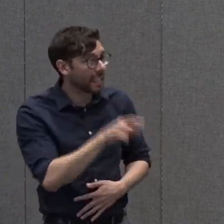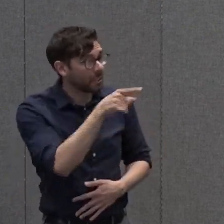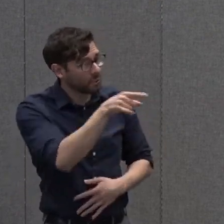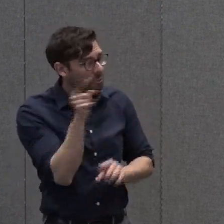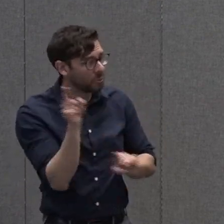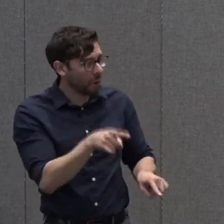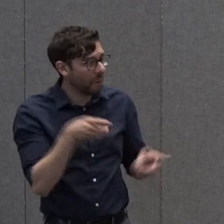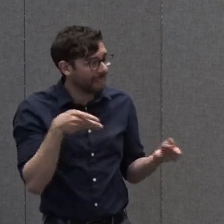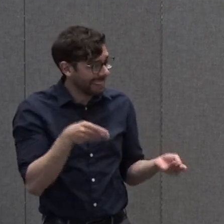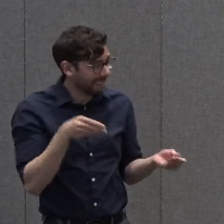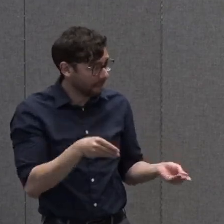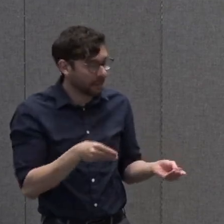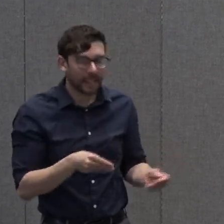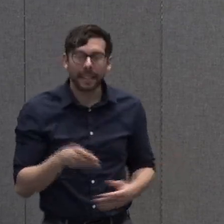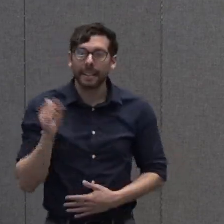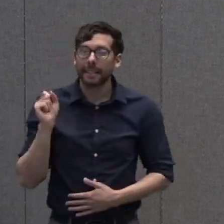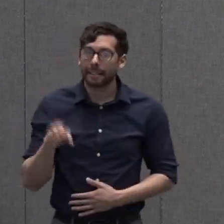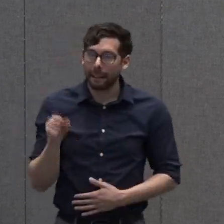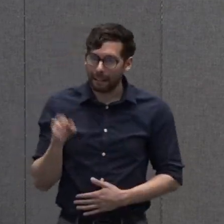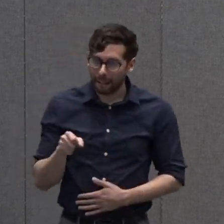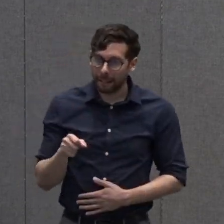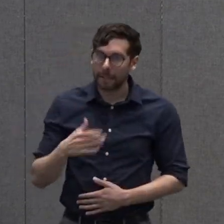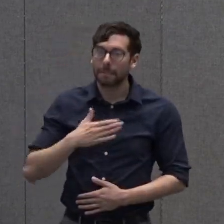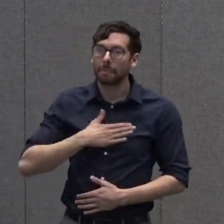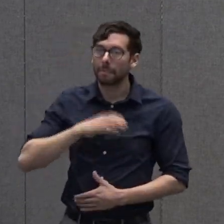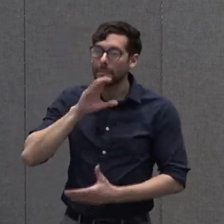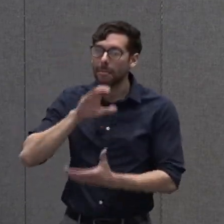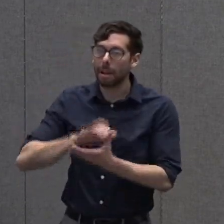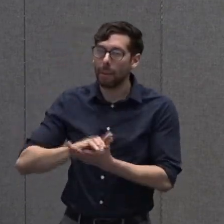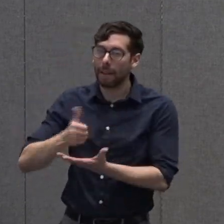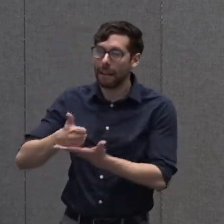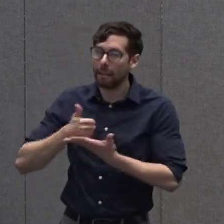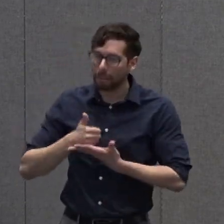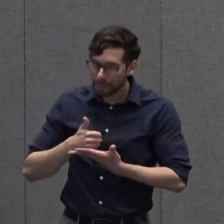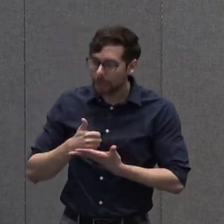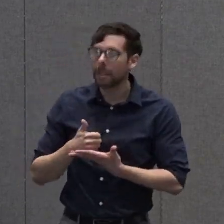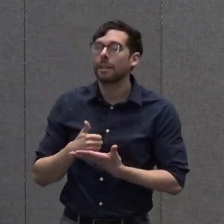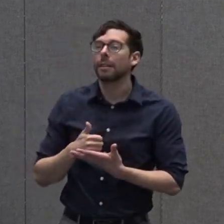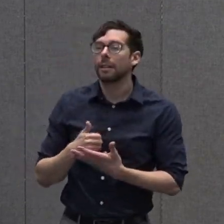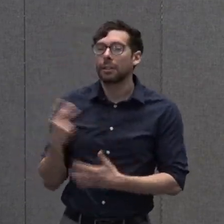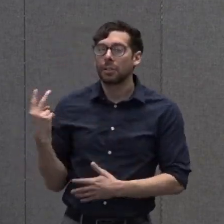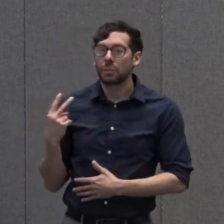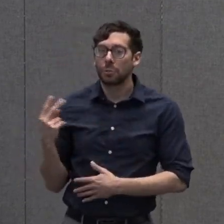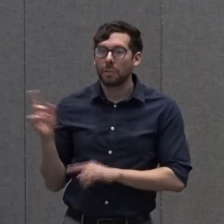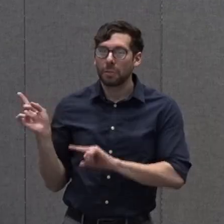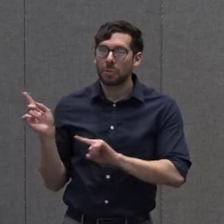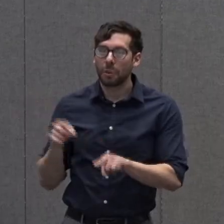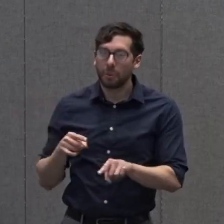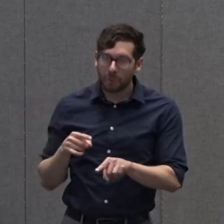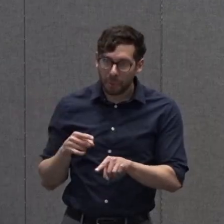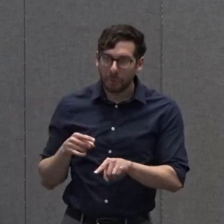I am, my wife helps out, we're there every other day to feed, and clean, and water animals.